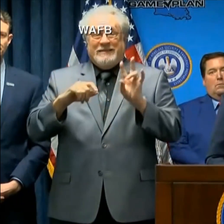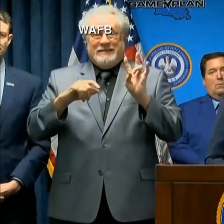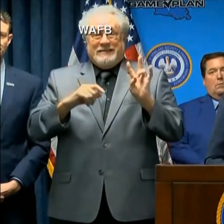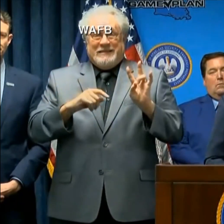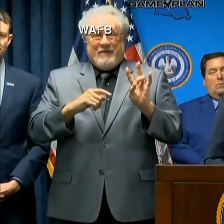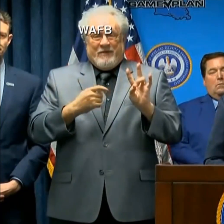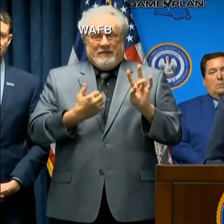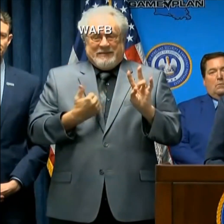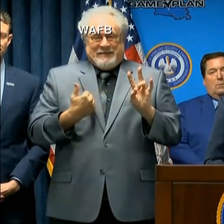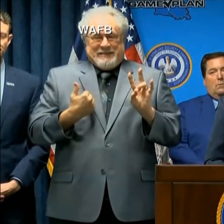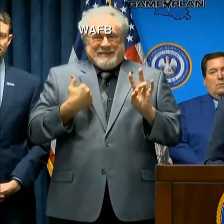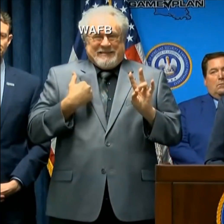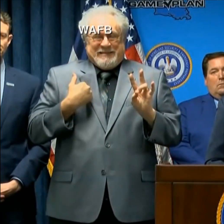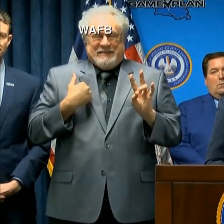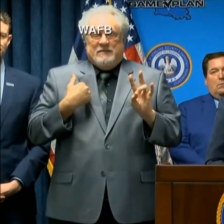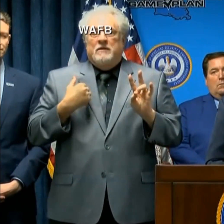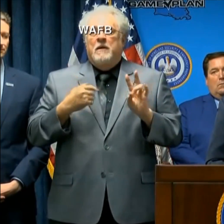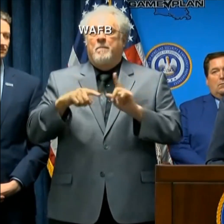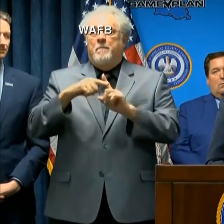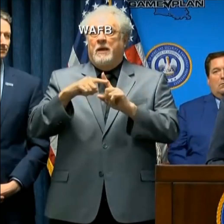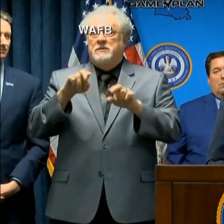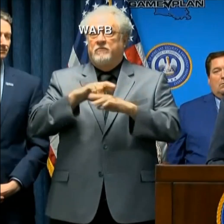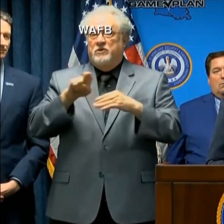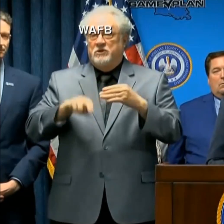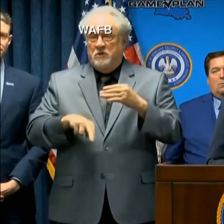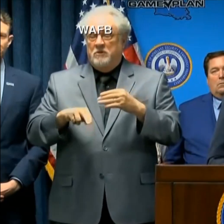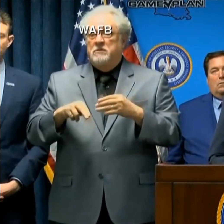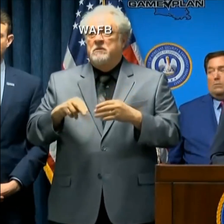presumptive positive results were reported by the Department of Health